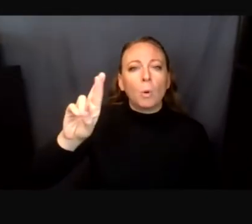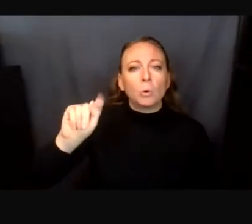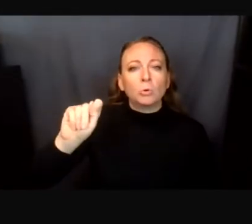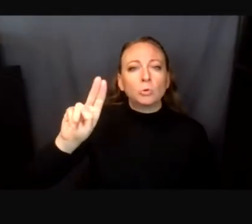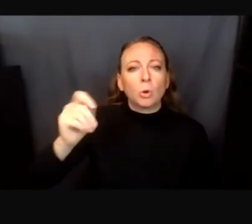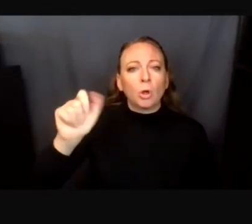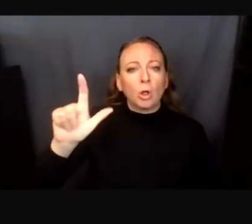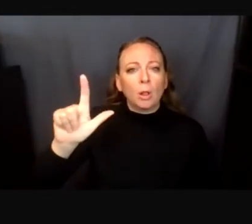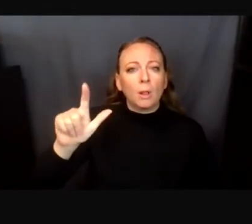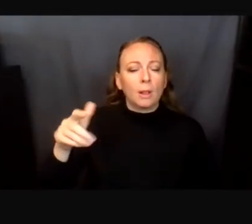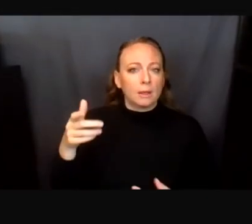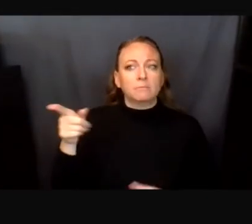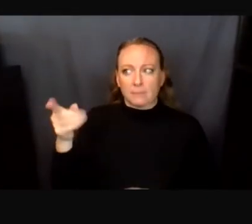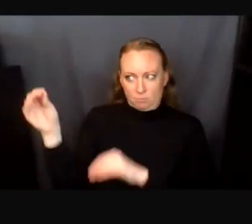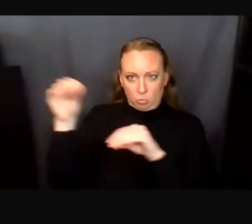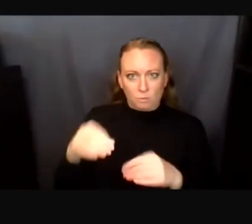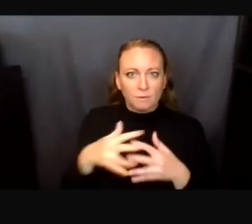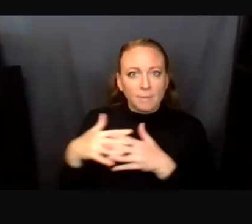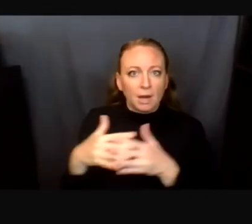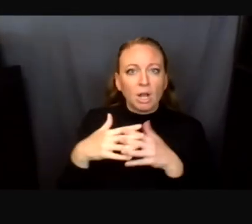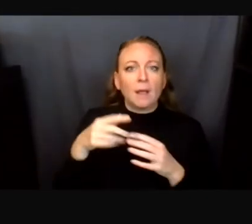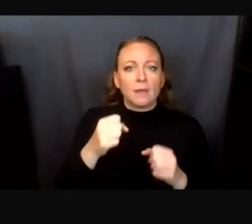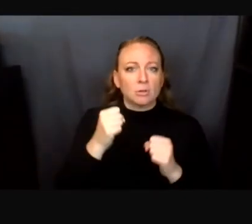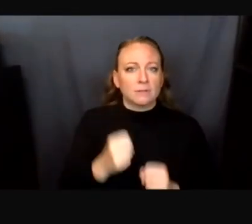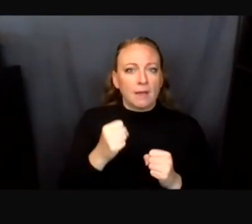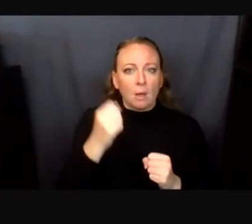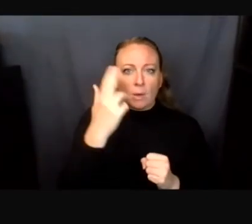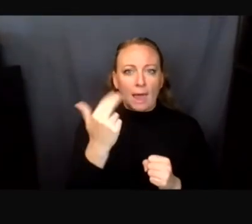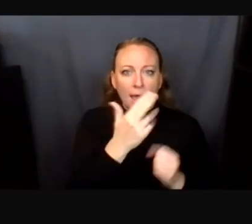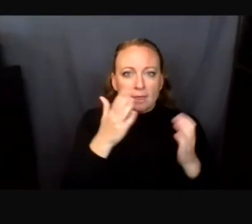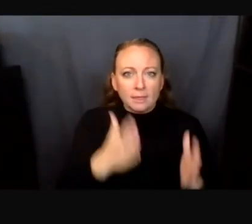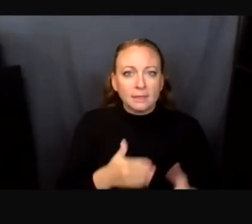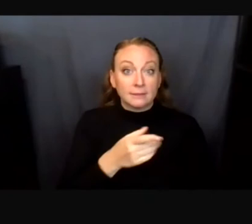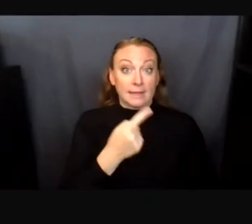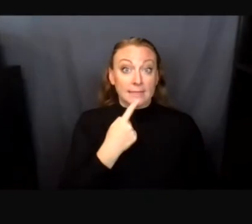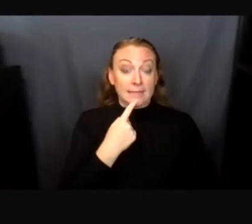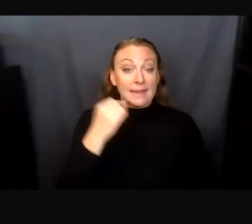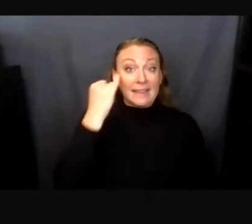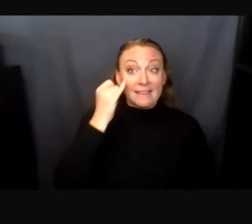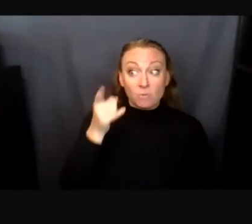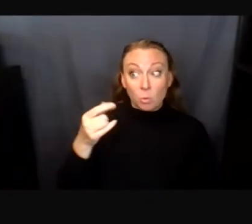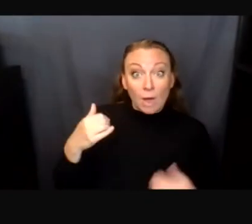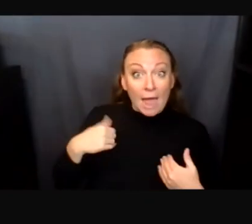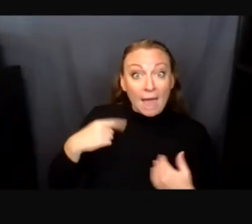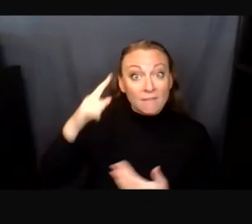and felt that if you have epilepsy, you're possessed by the devil.